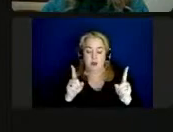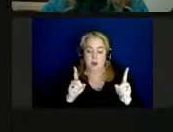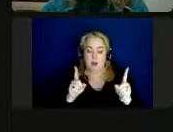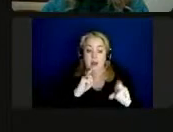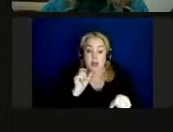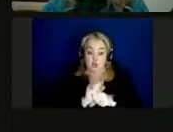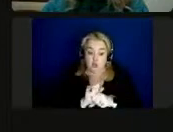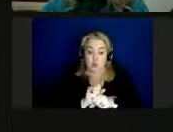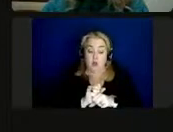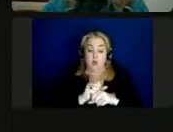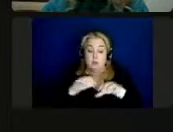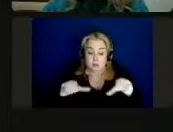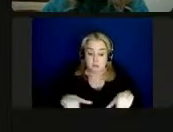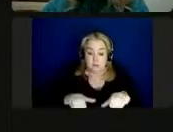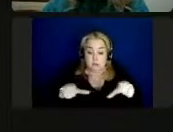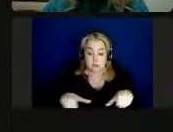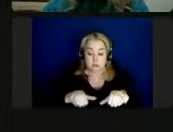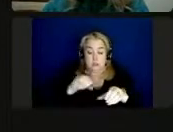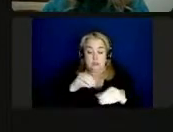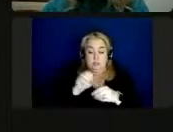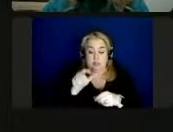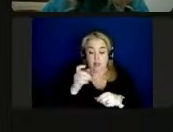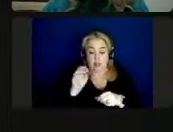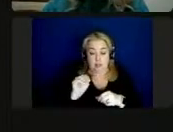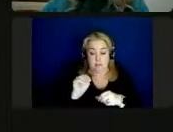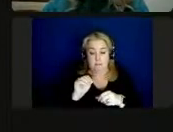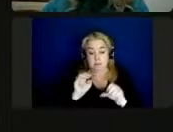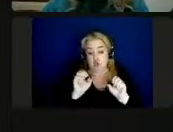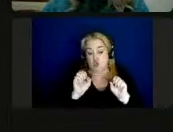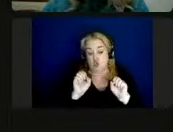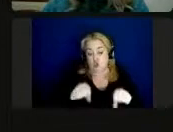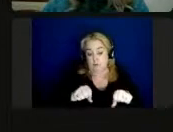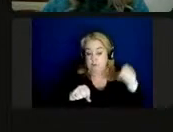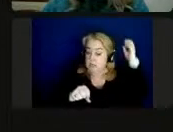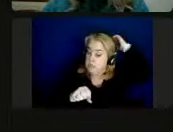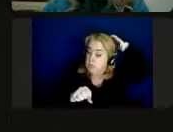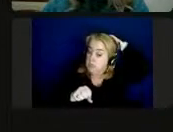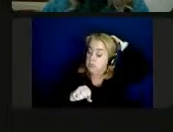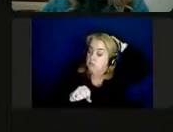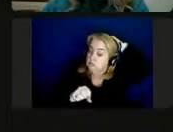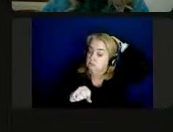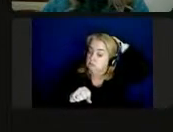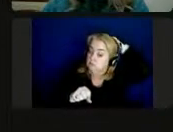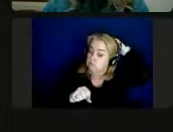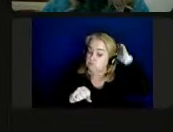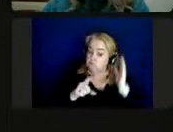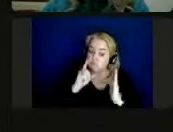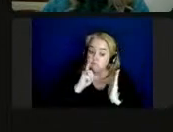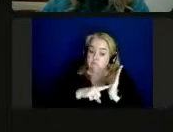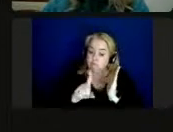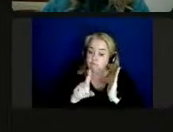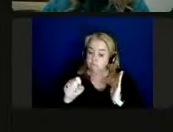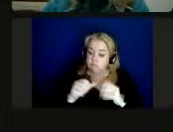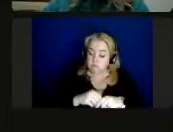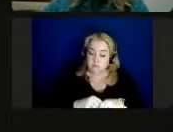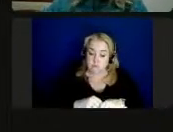QUESTIONING WHERE YOU'RE AT WHERE YOUR EMPLOYER IS LOCATED